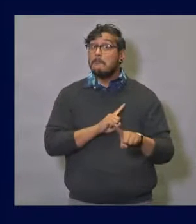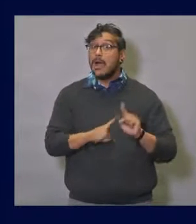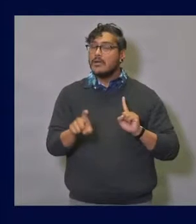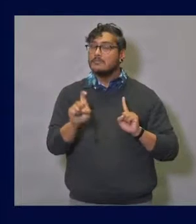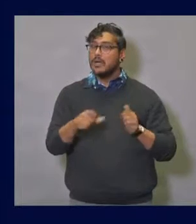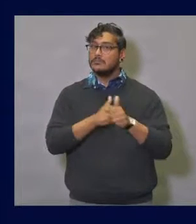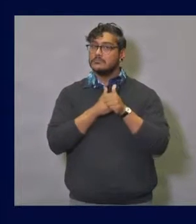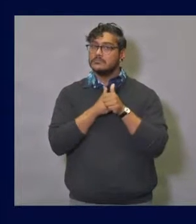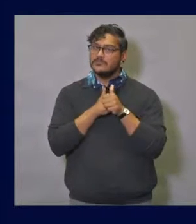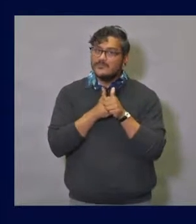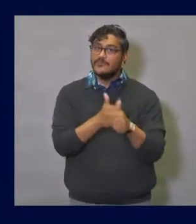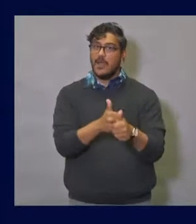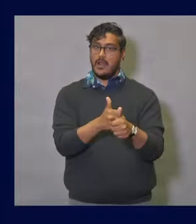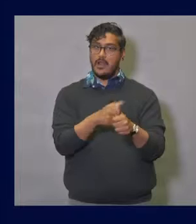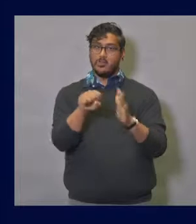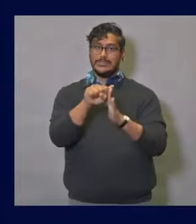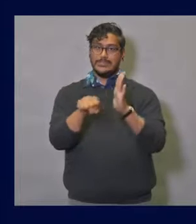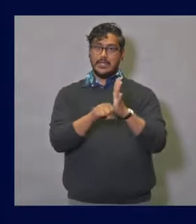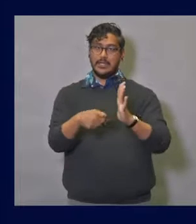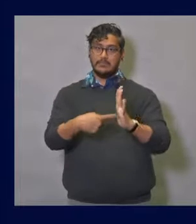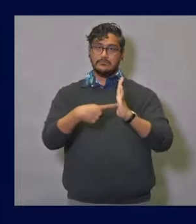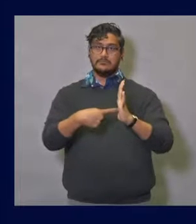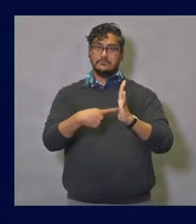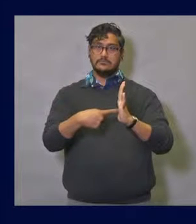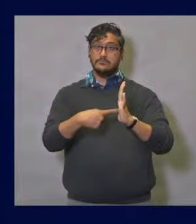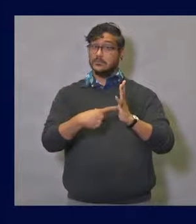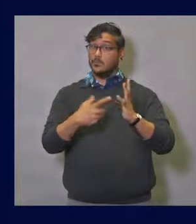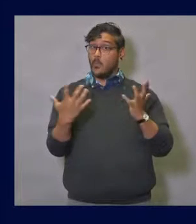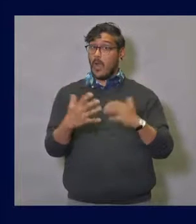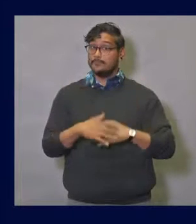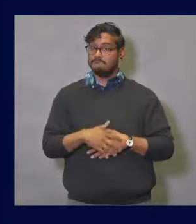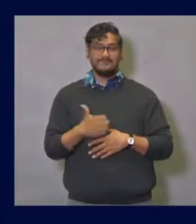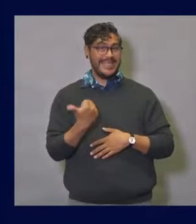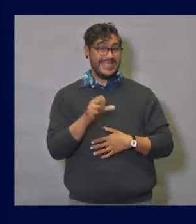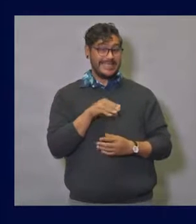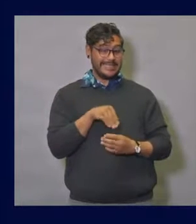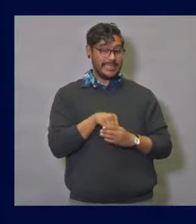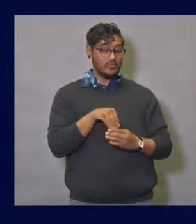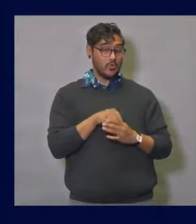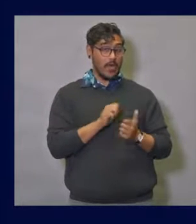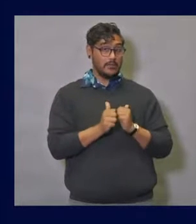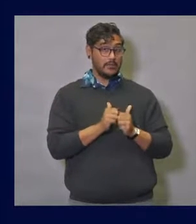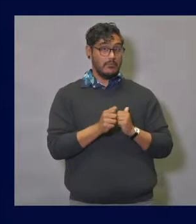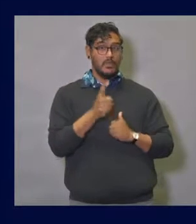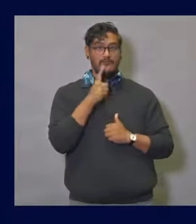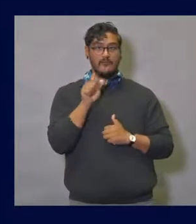AND COMPETITION, BUT ONLY IF THEY ADHERE FULLY TO THE